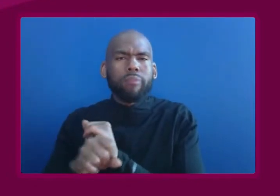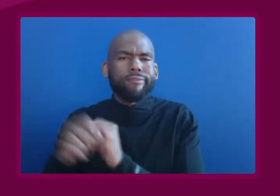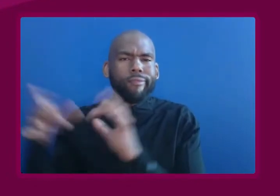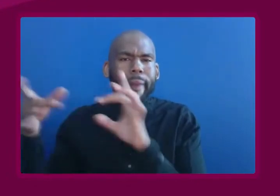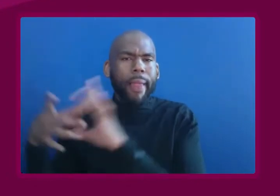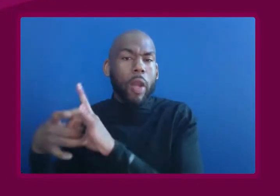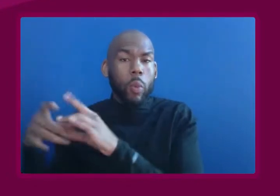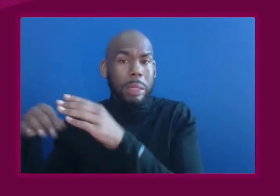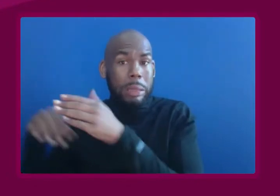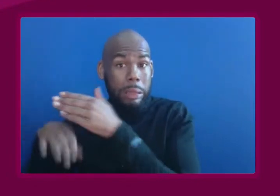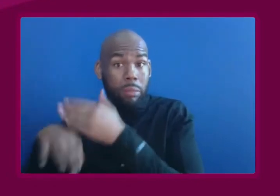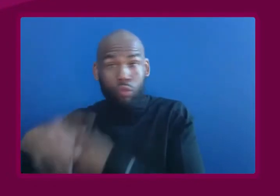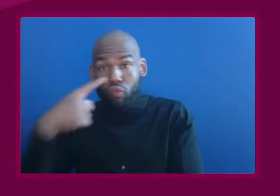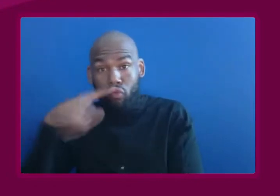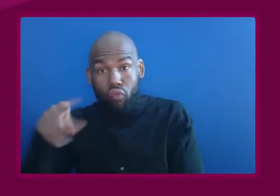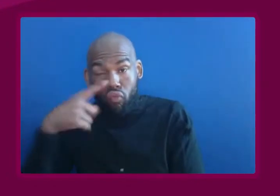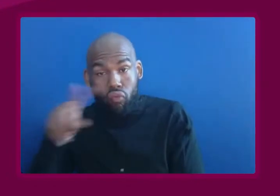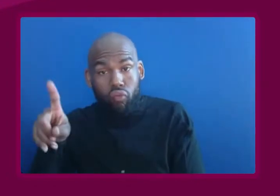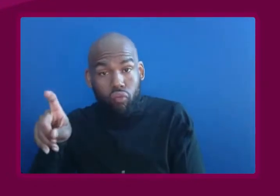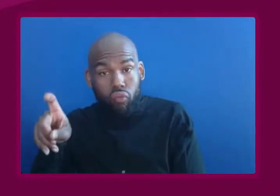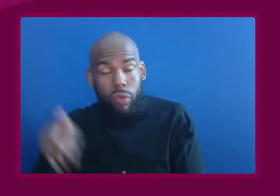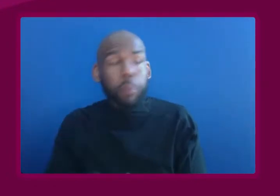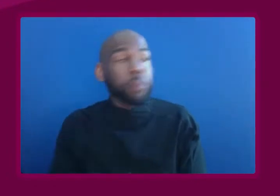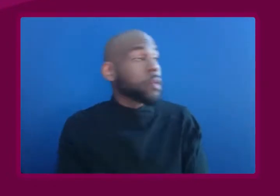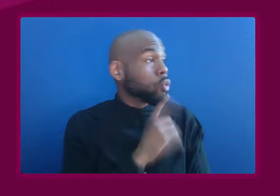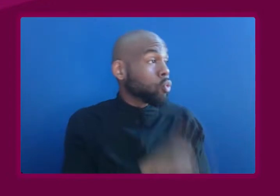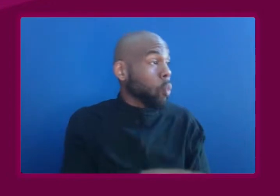I'd love to hear about that. Miguel Quiñones: Yeah.